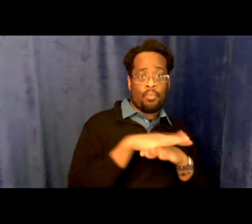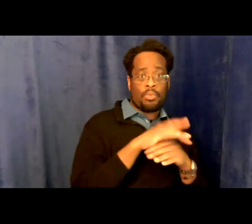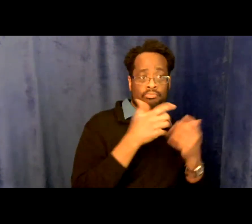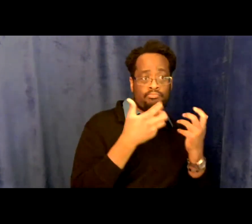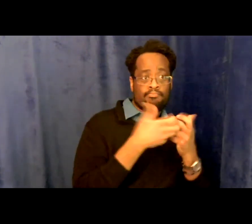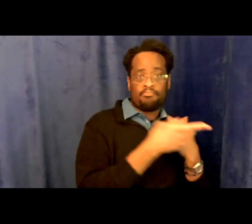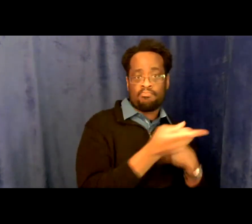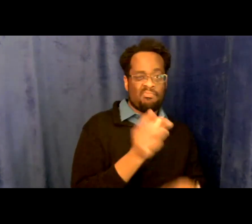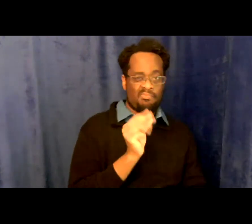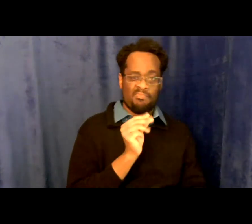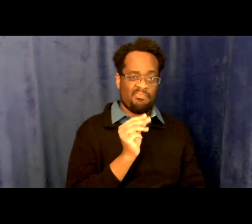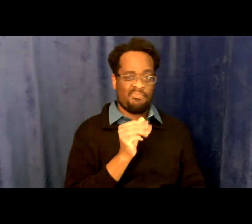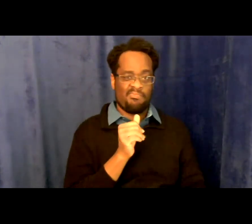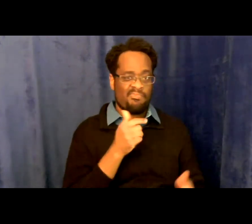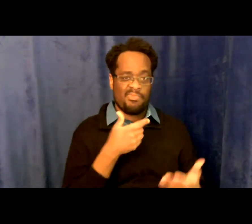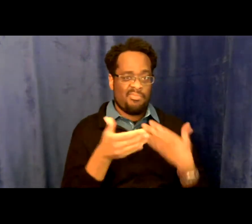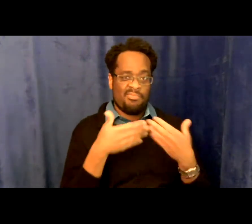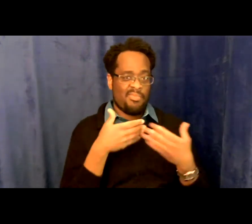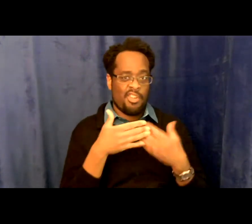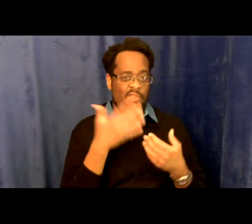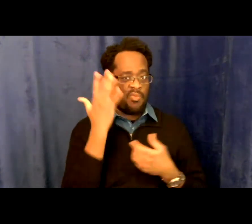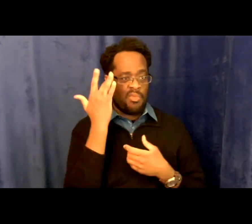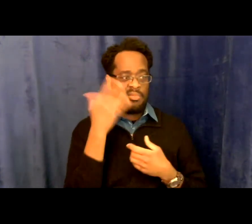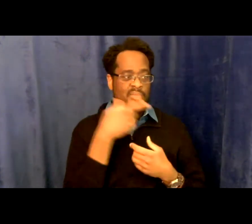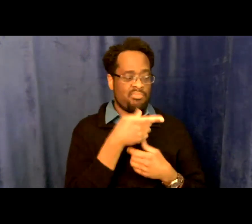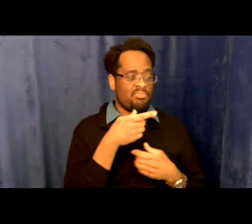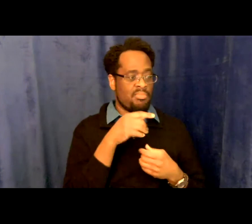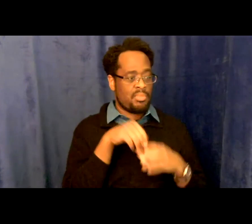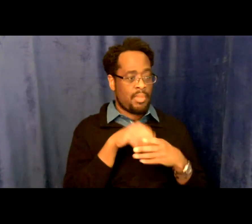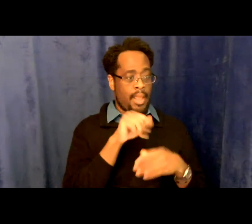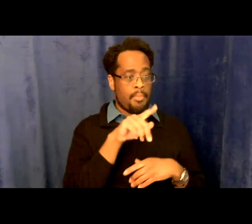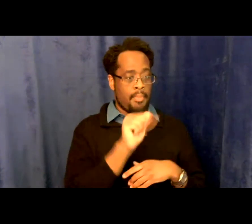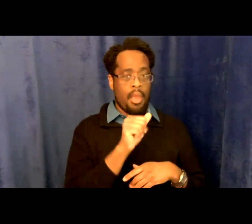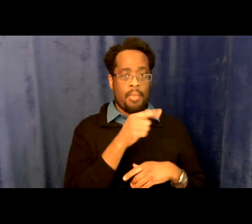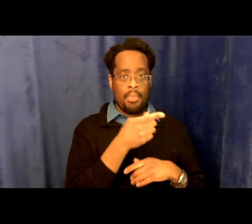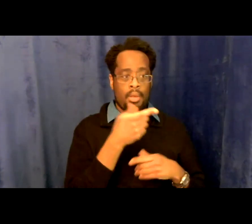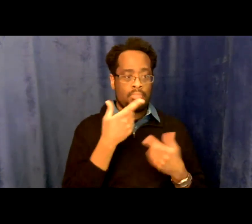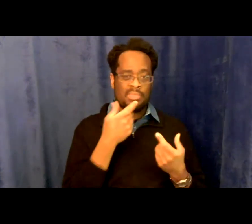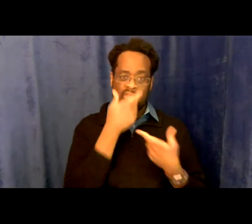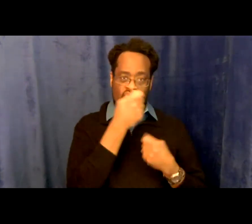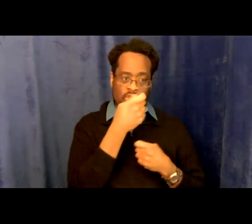now is this solely because the white teachers needed to influence the language no